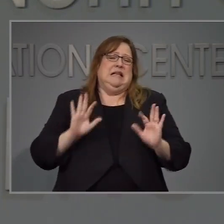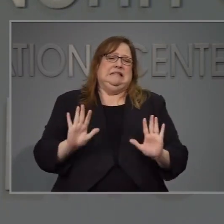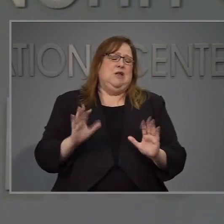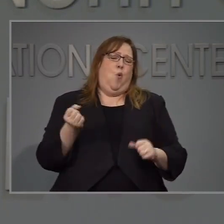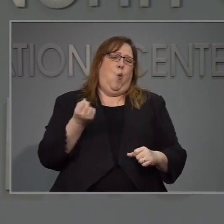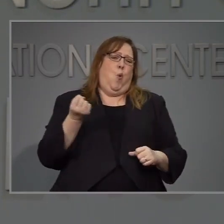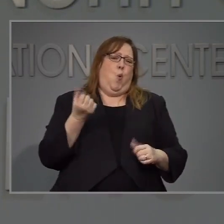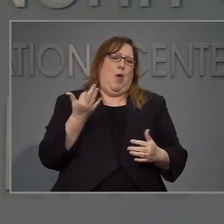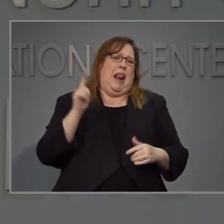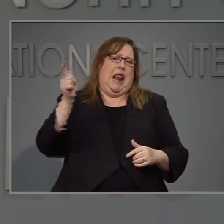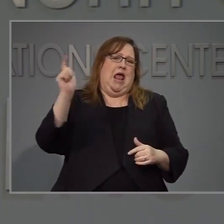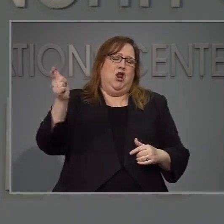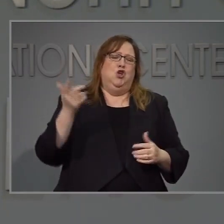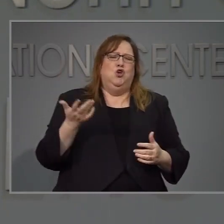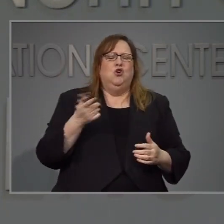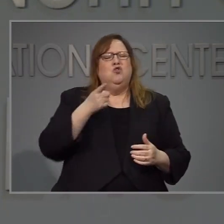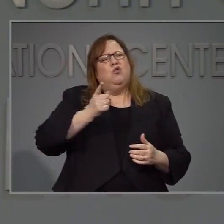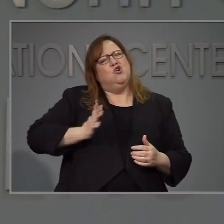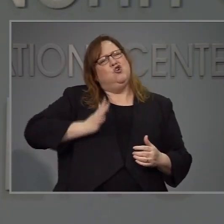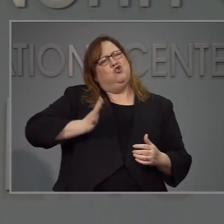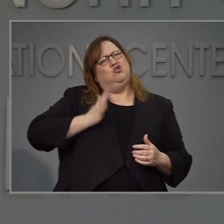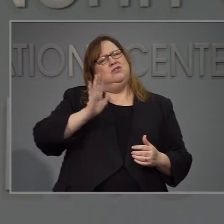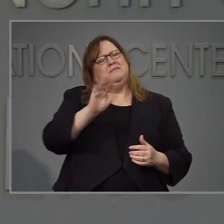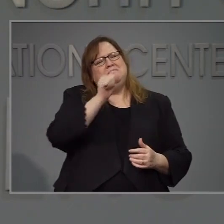IN SALON WILL BE ABLE TO OPEN